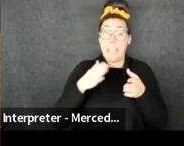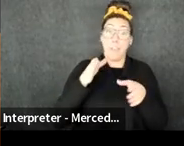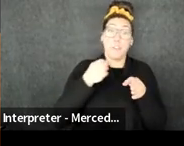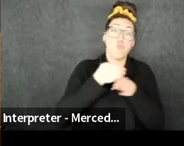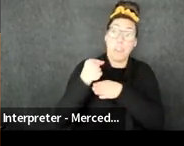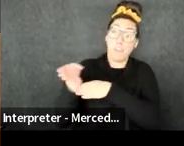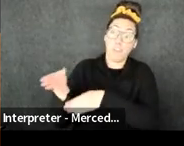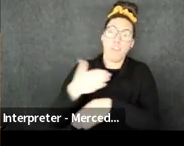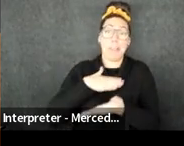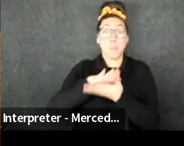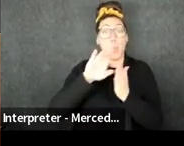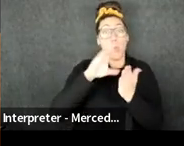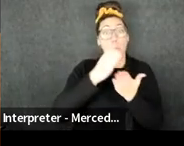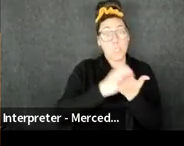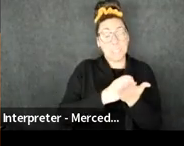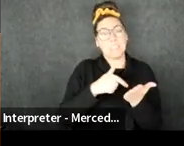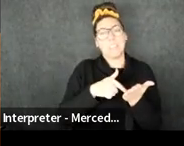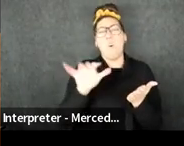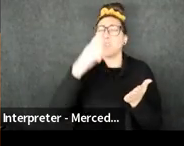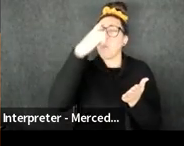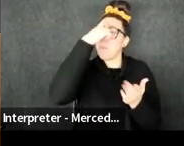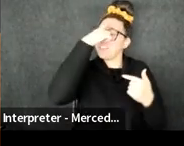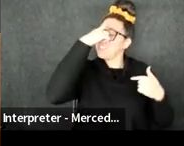I was also struggling mentally and constantly felt anxious